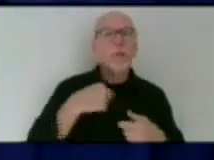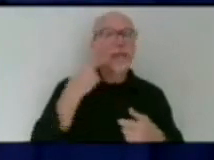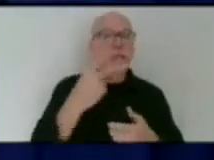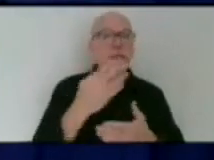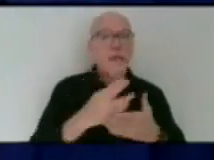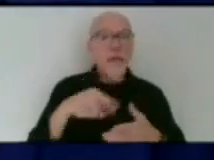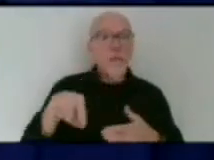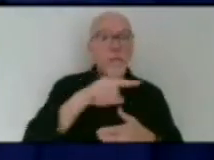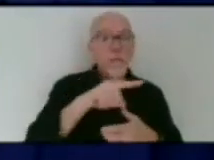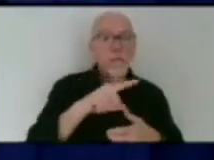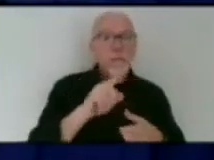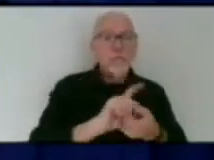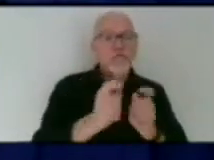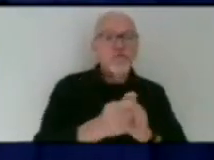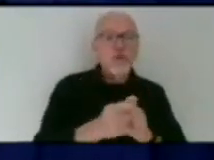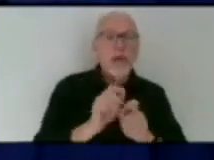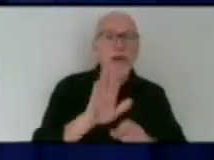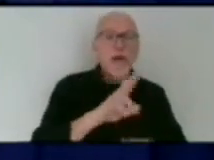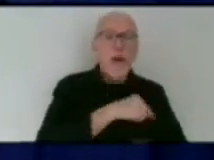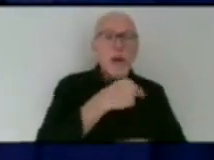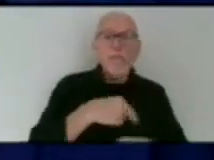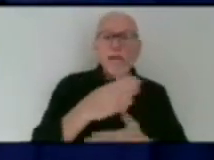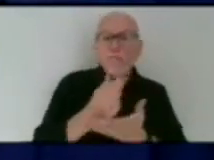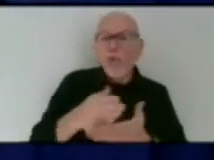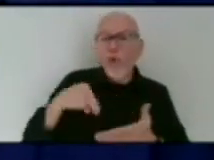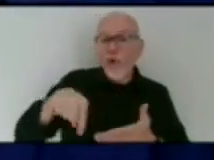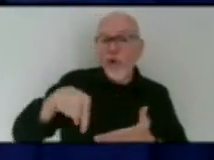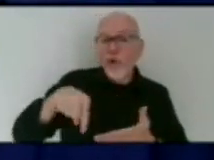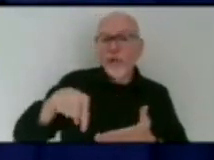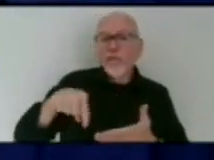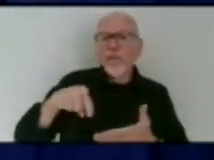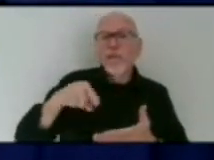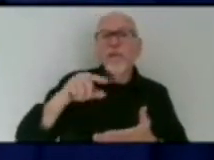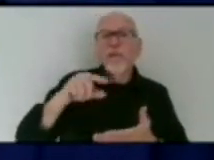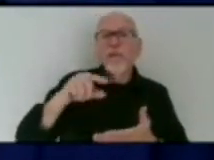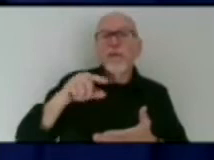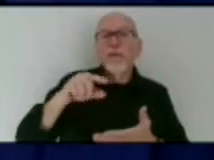parts of their hospital to allow for additional medical surgical beds or or